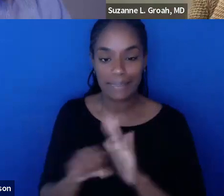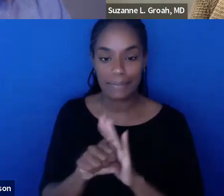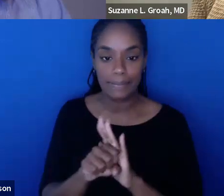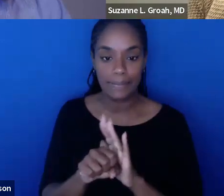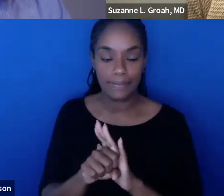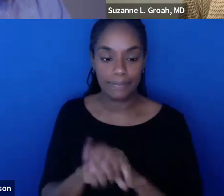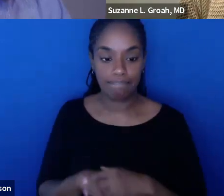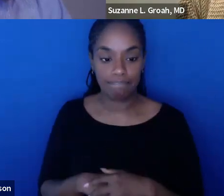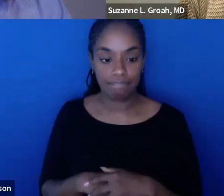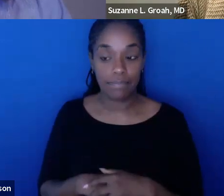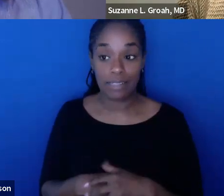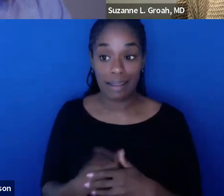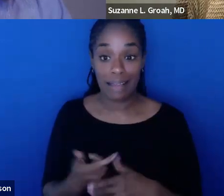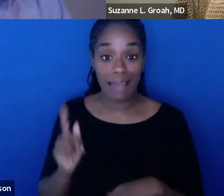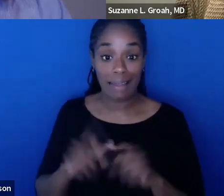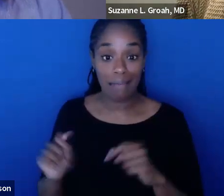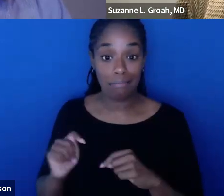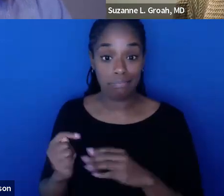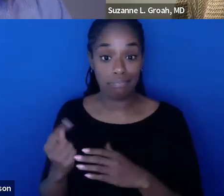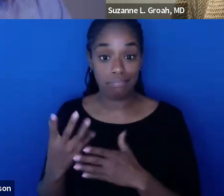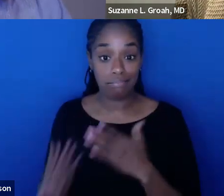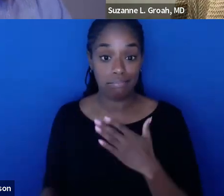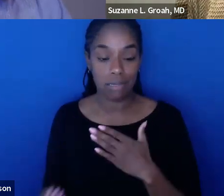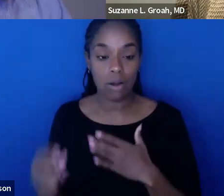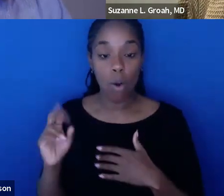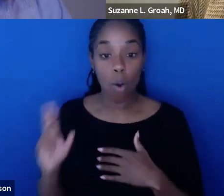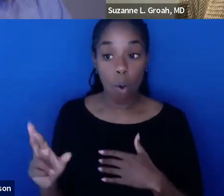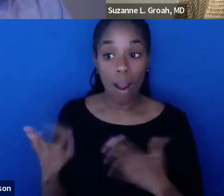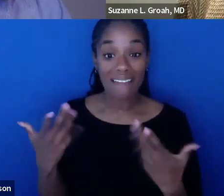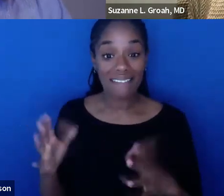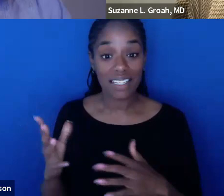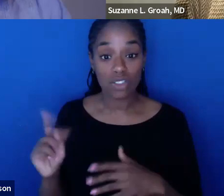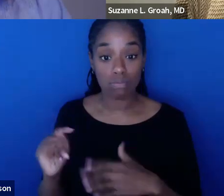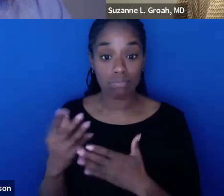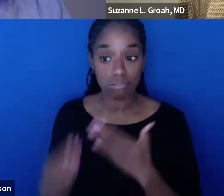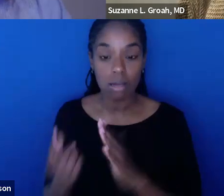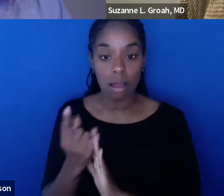I can't empty my bladder, or I empty my bladder every hour, and even